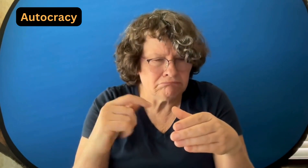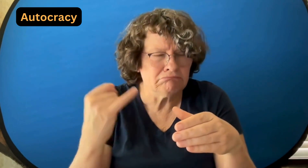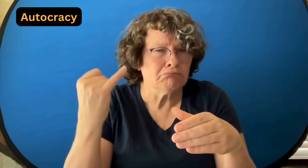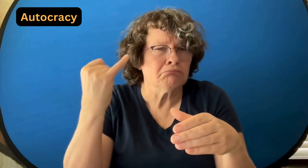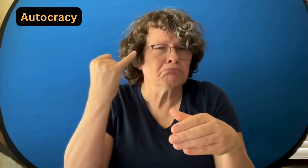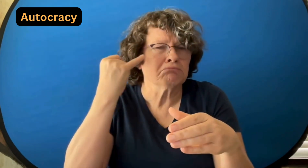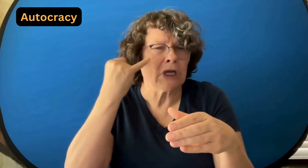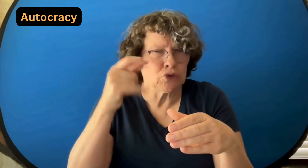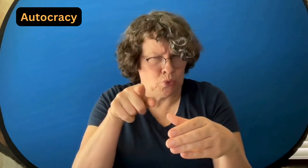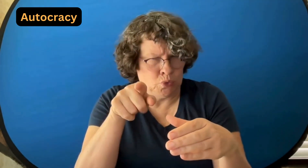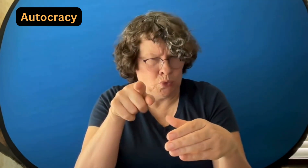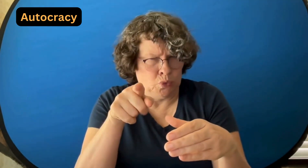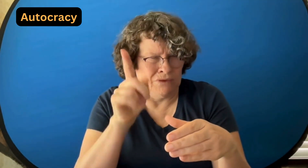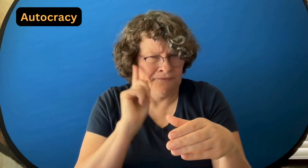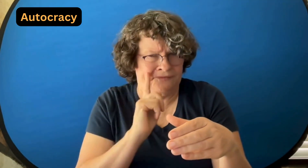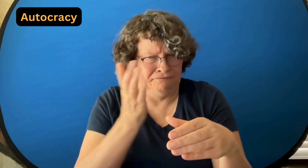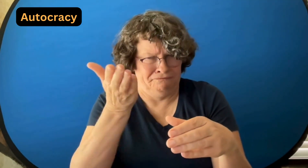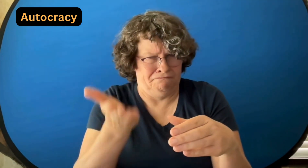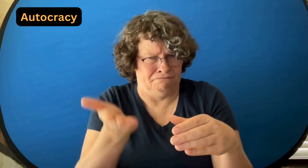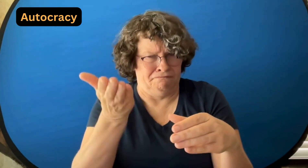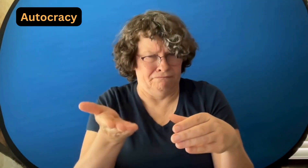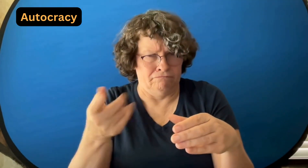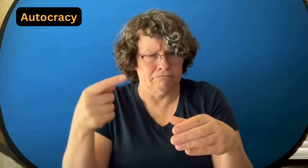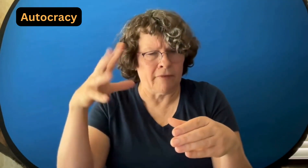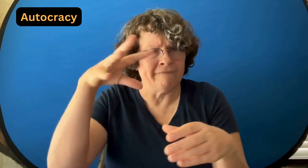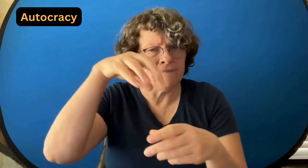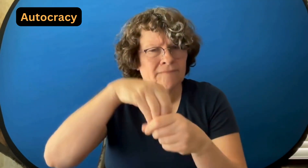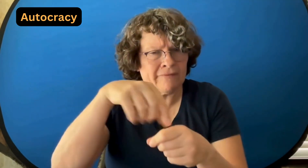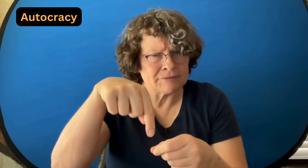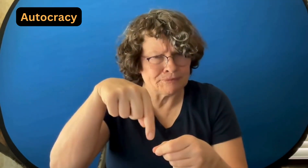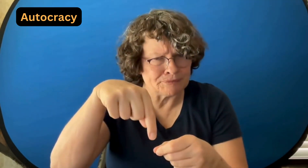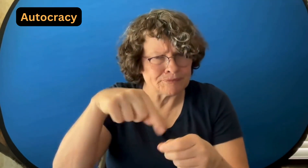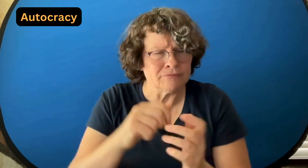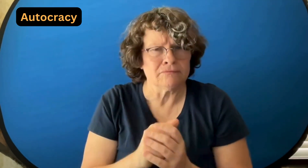if you are a deaf individual in the community,